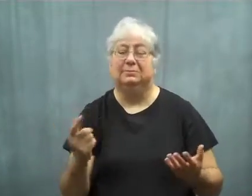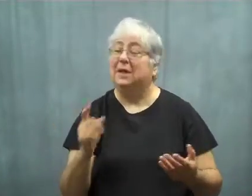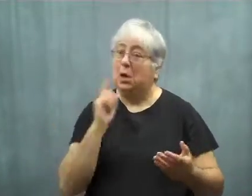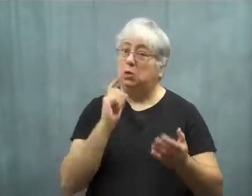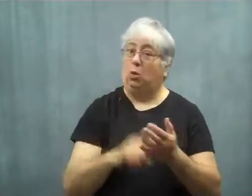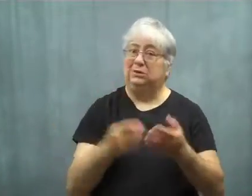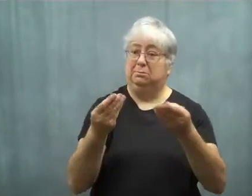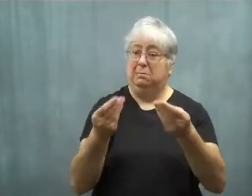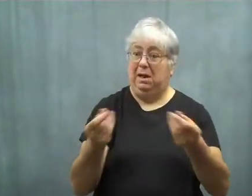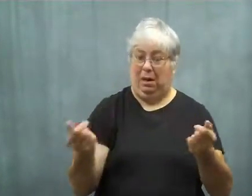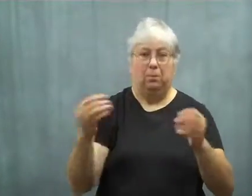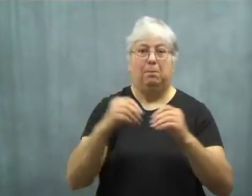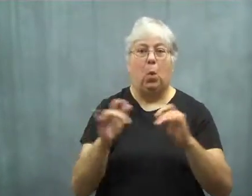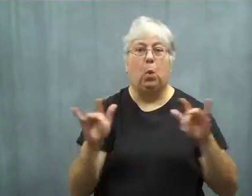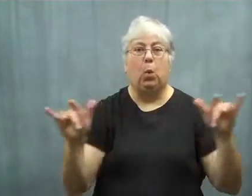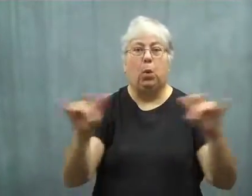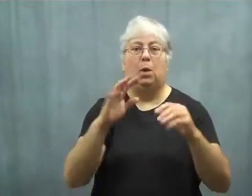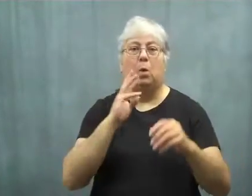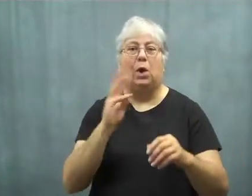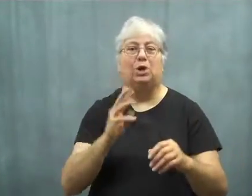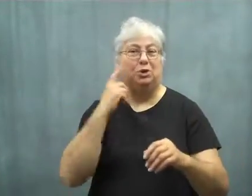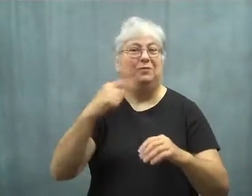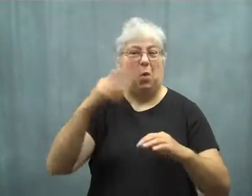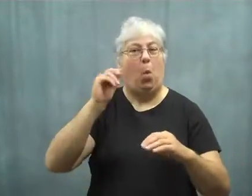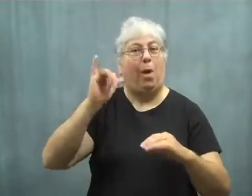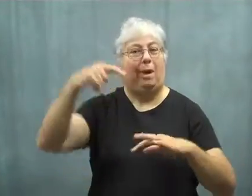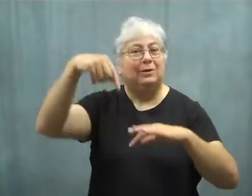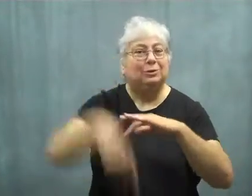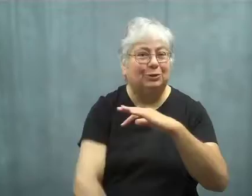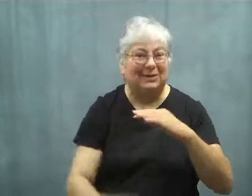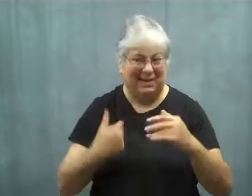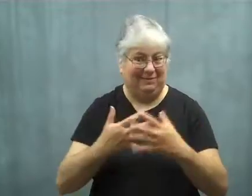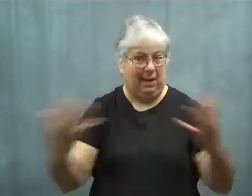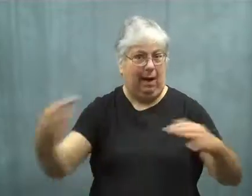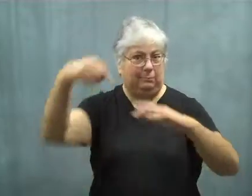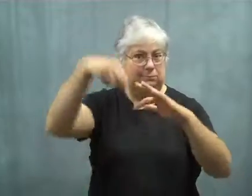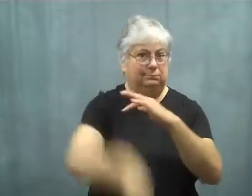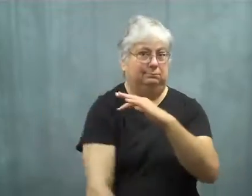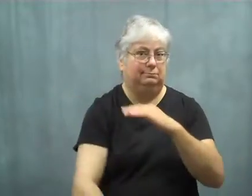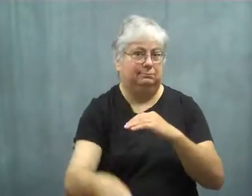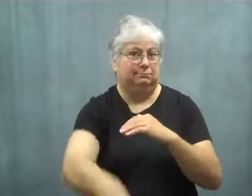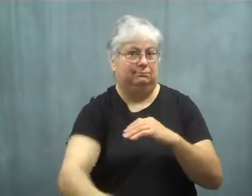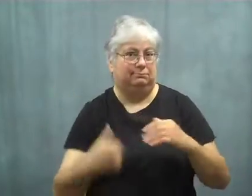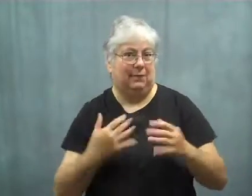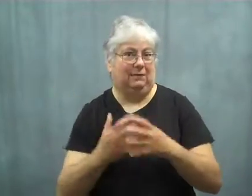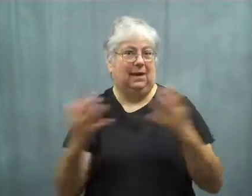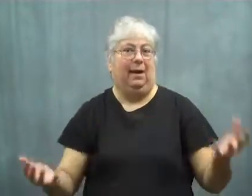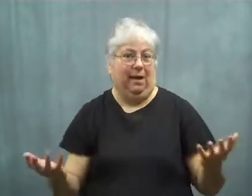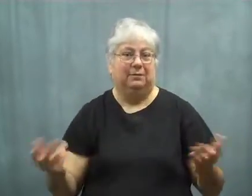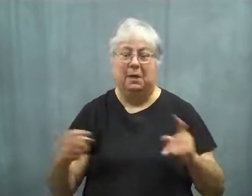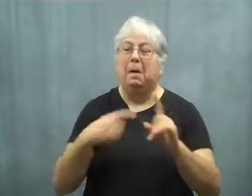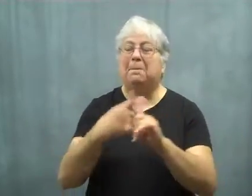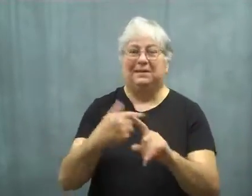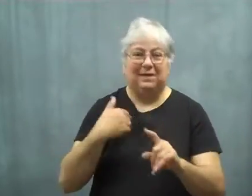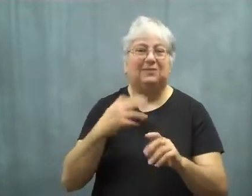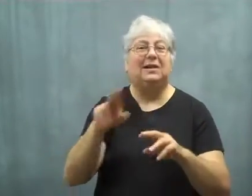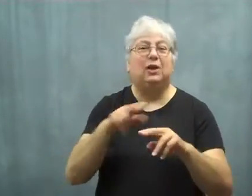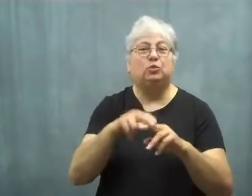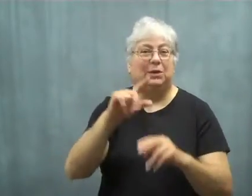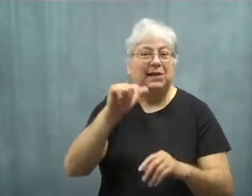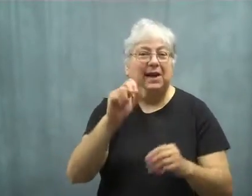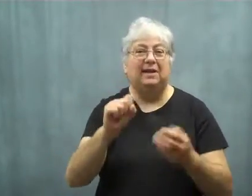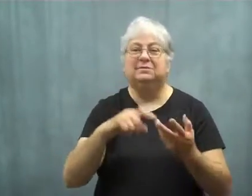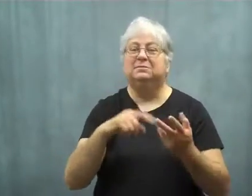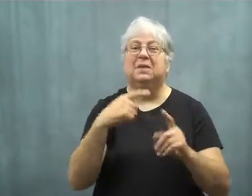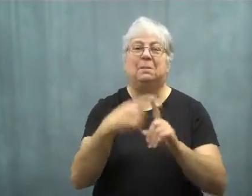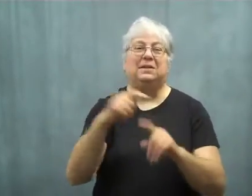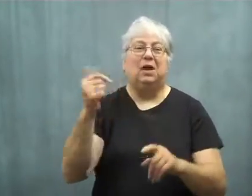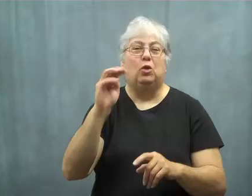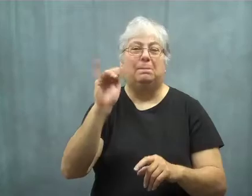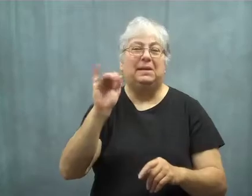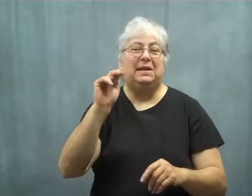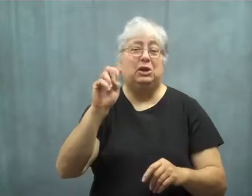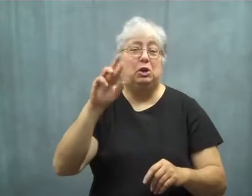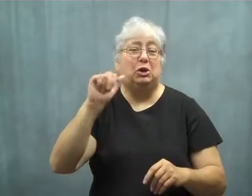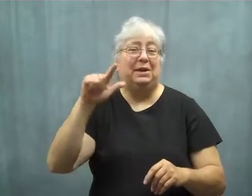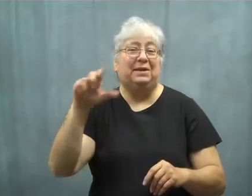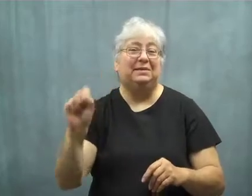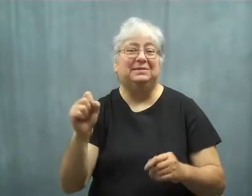As the ice melts, there is more open water to reach the vast stores of oil below.